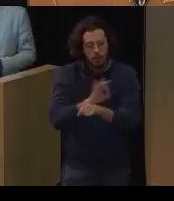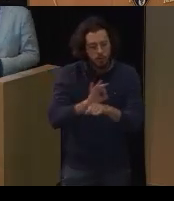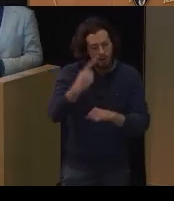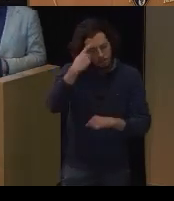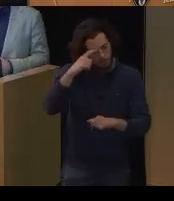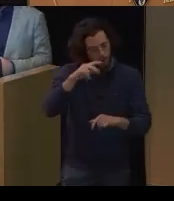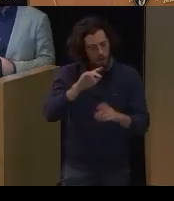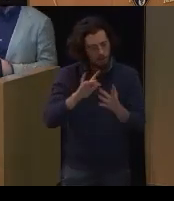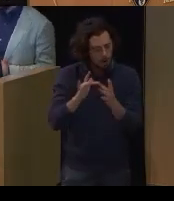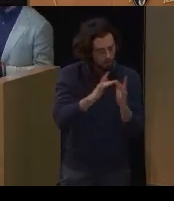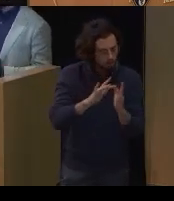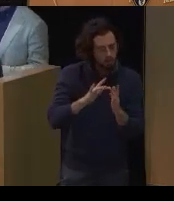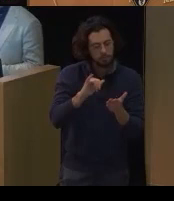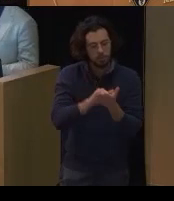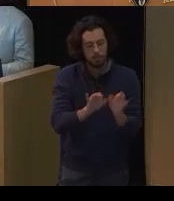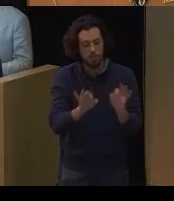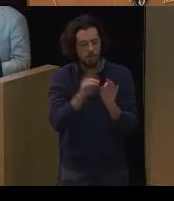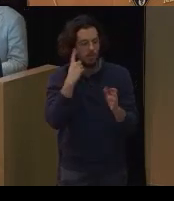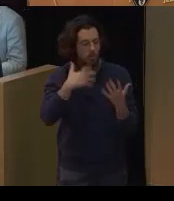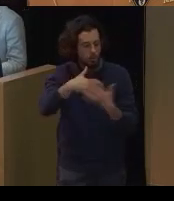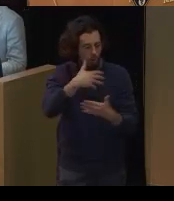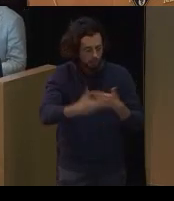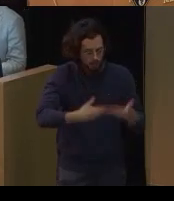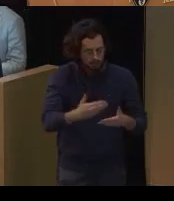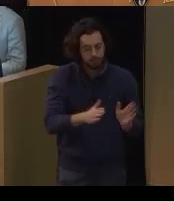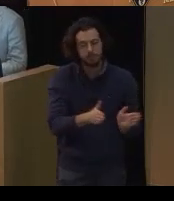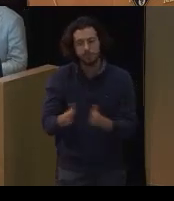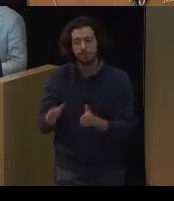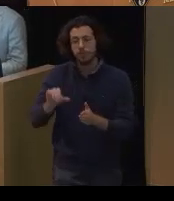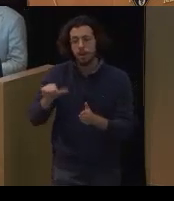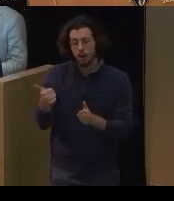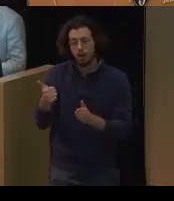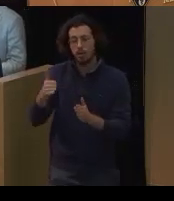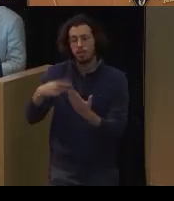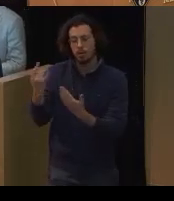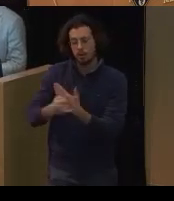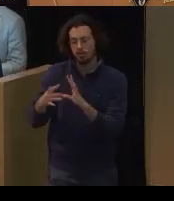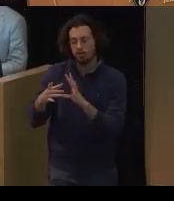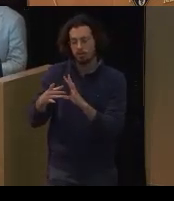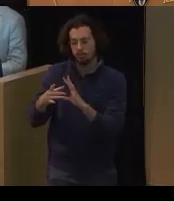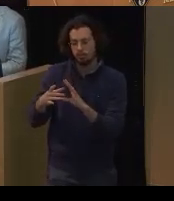processing in other projects we've been doing using this data set we've replicated this really